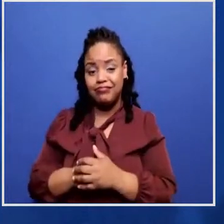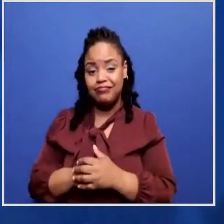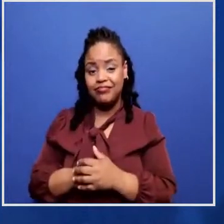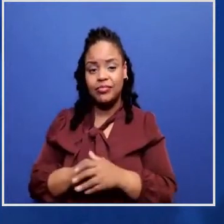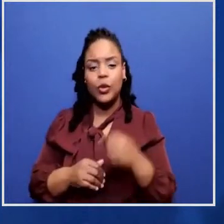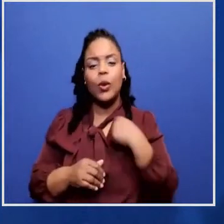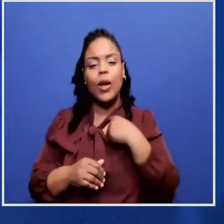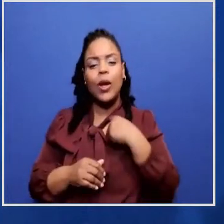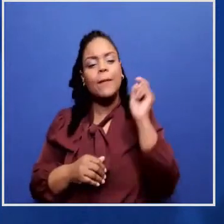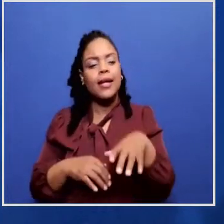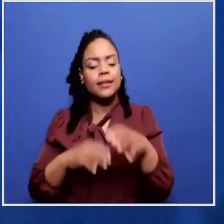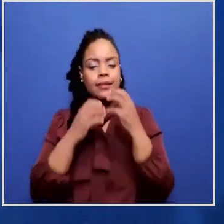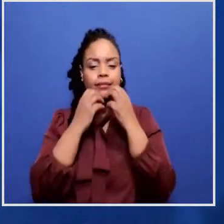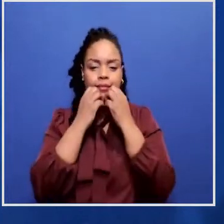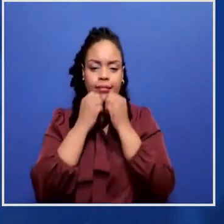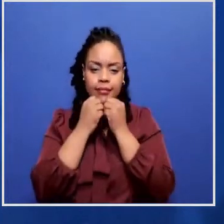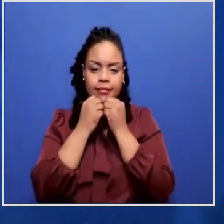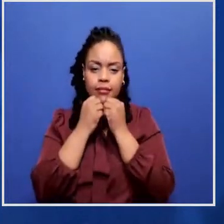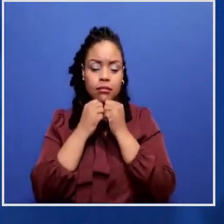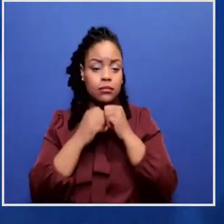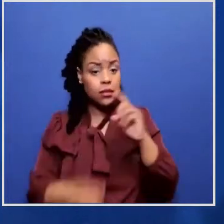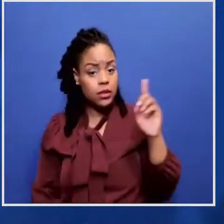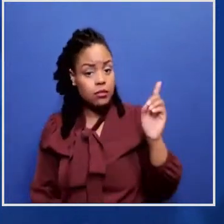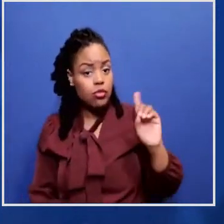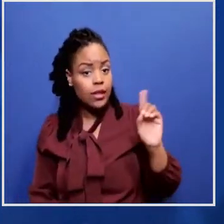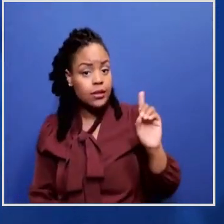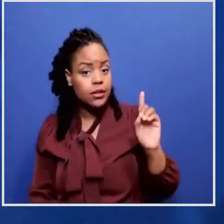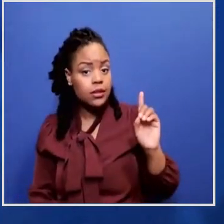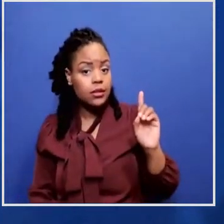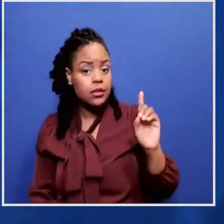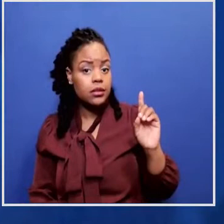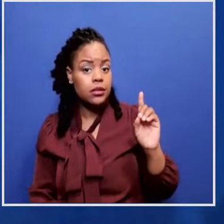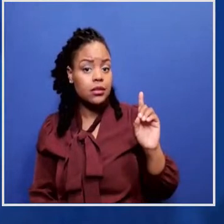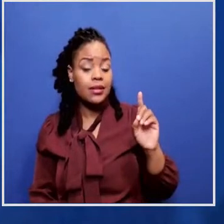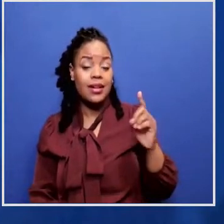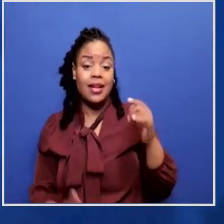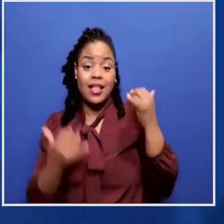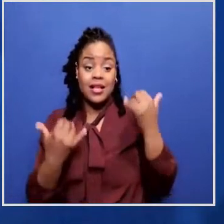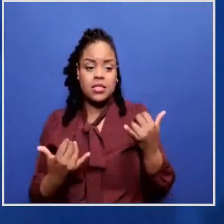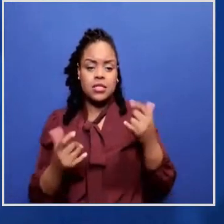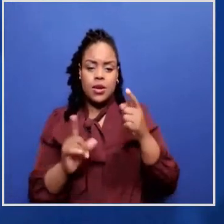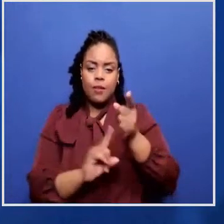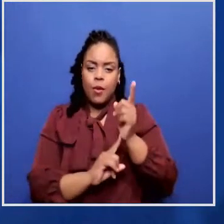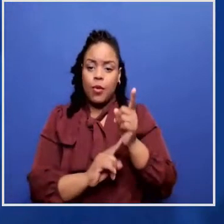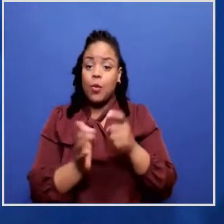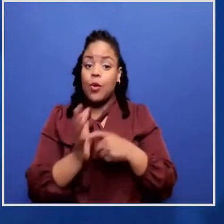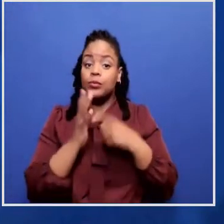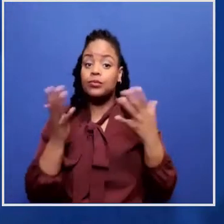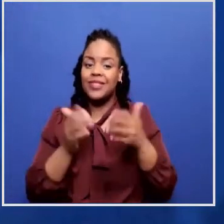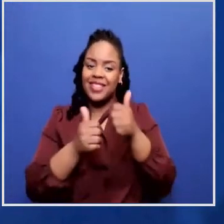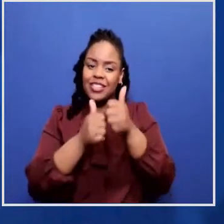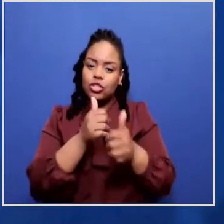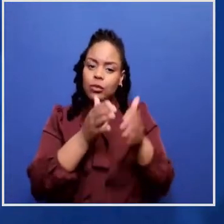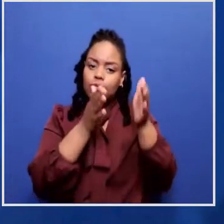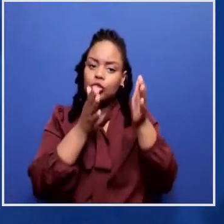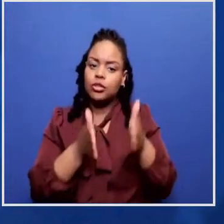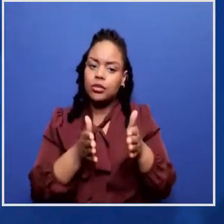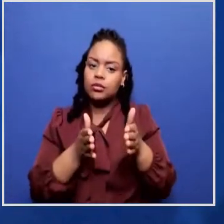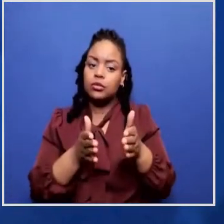AND STRENGTHEN THIS DEMOCRACY WE ALL CHERISH. AND, FULFILLING THE PROMISE OF